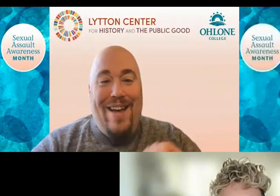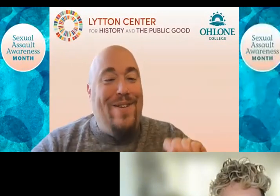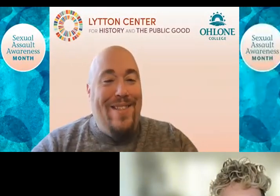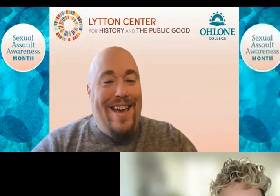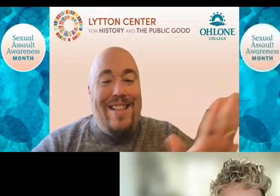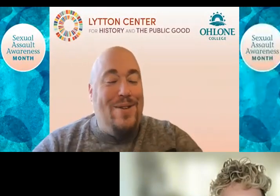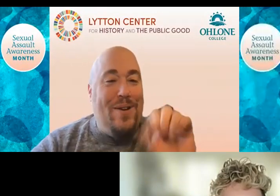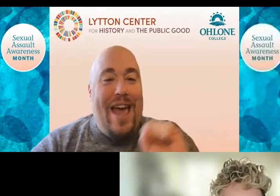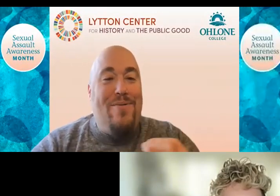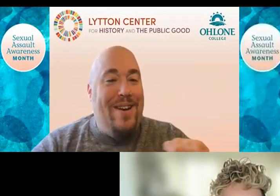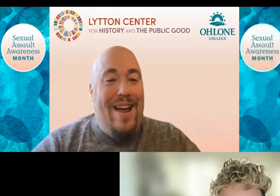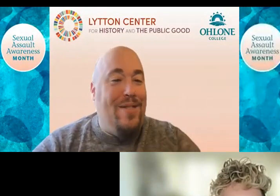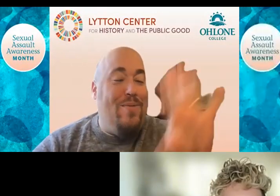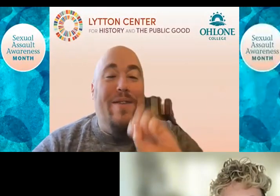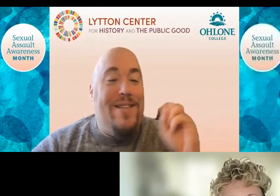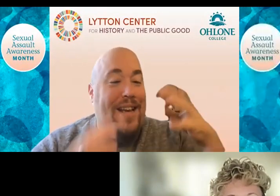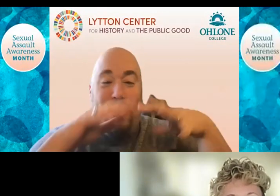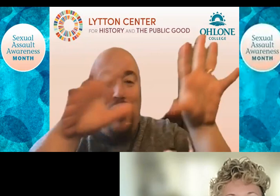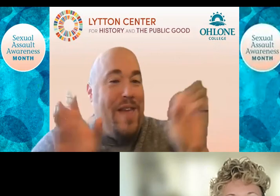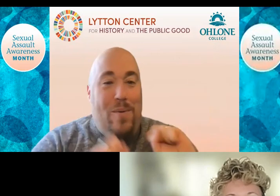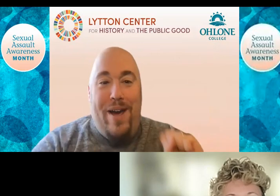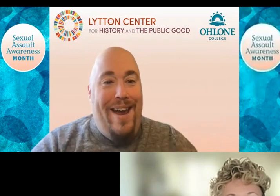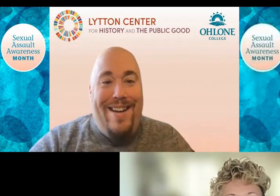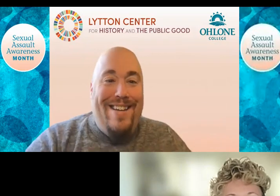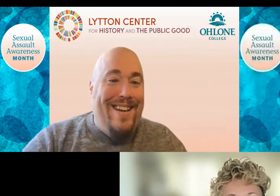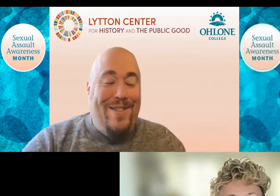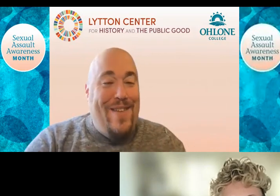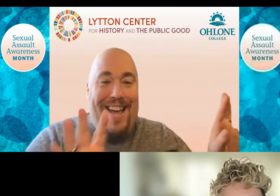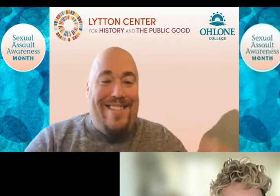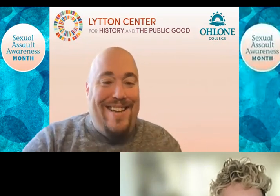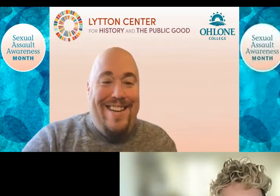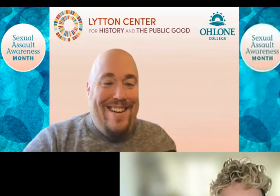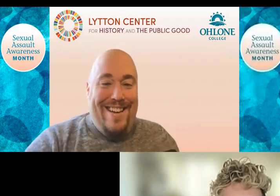together. - For so long. I feel like. - Yes. And so did Catherine and I, the three of us actually work that way, it's fantastic.